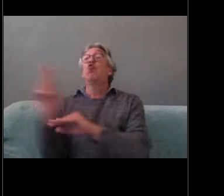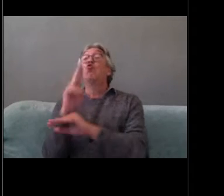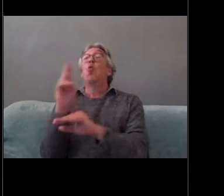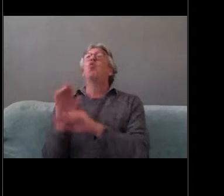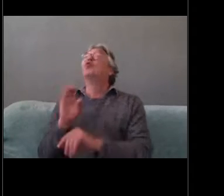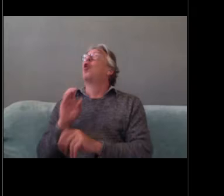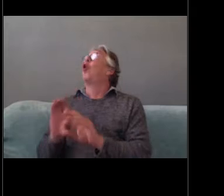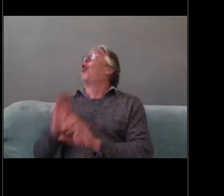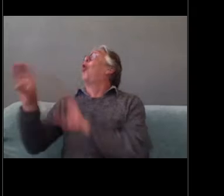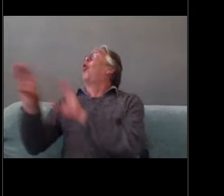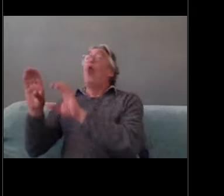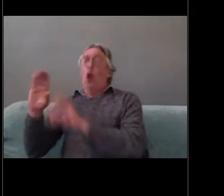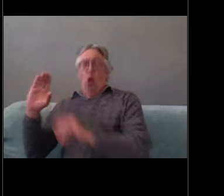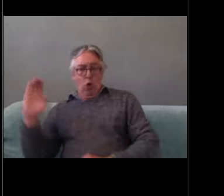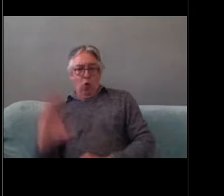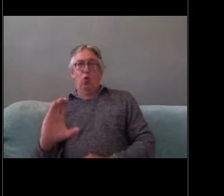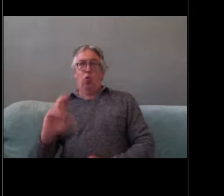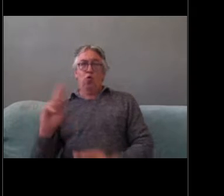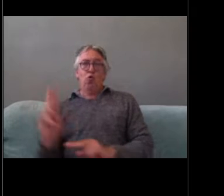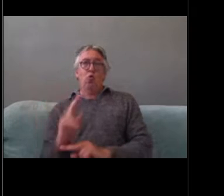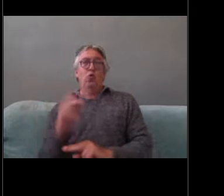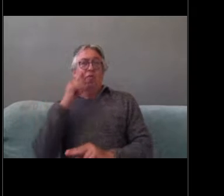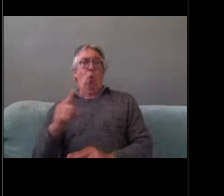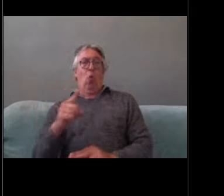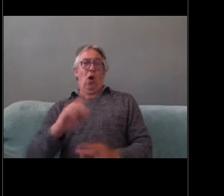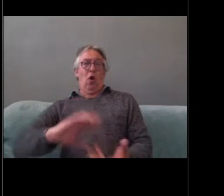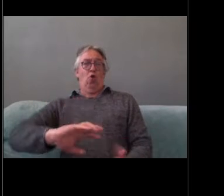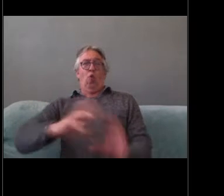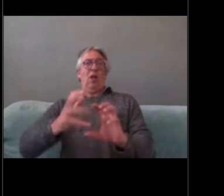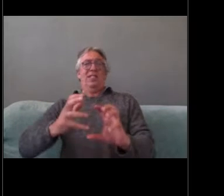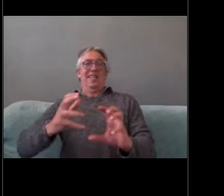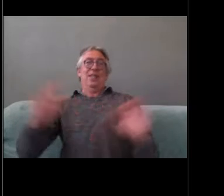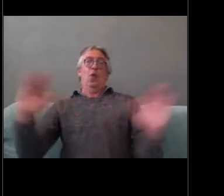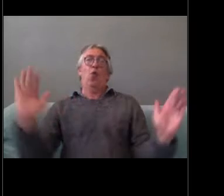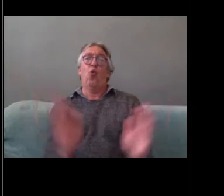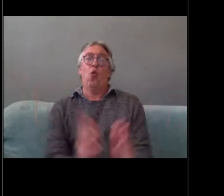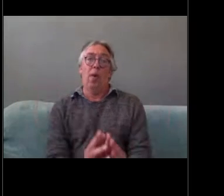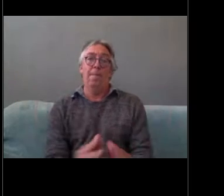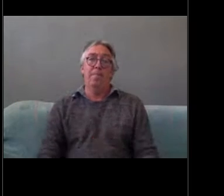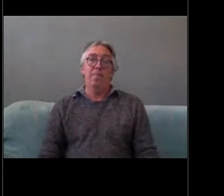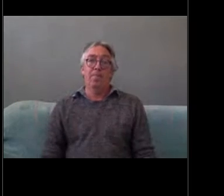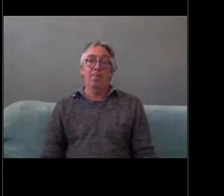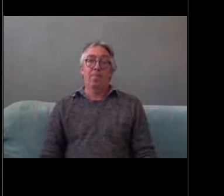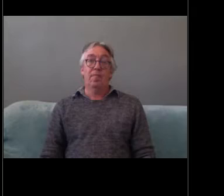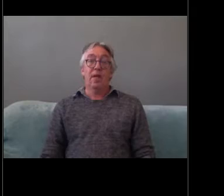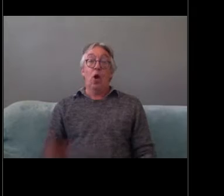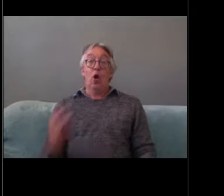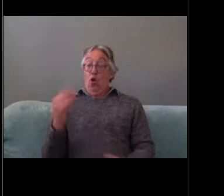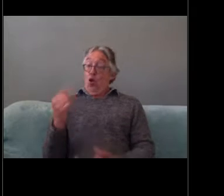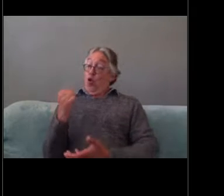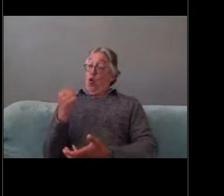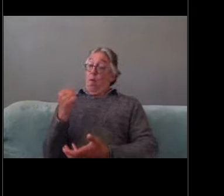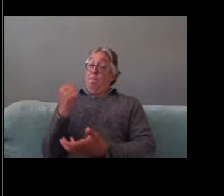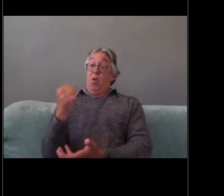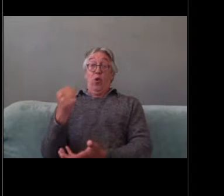One important question was that the money which is available in 2020 should be available immediately.